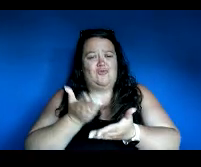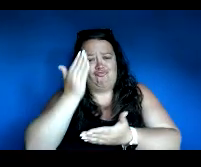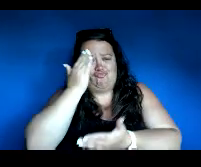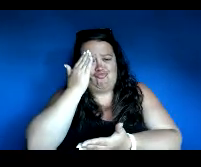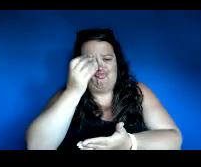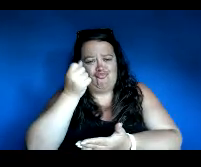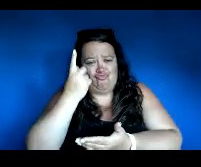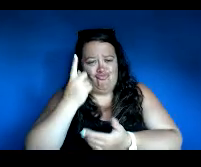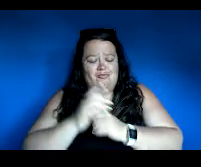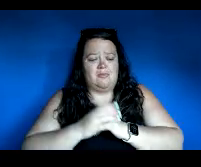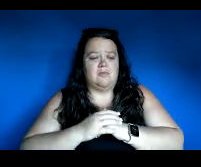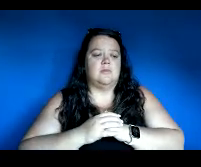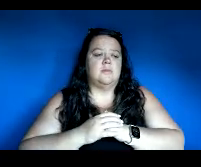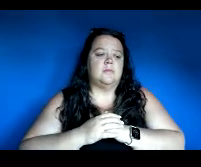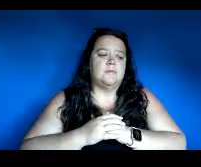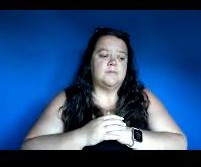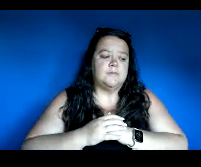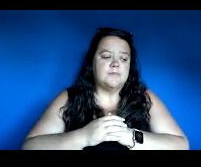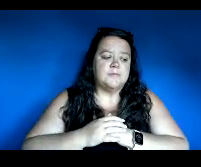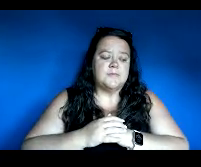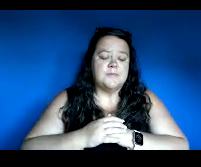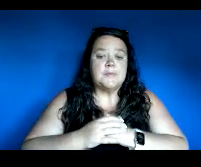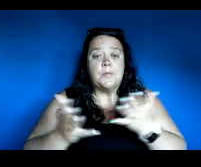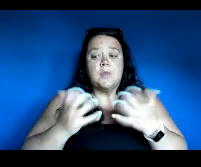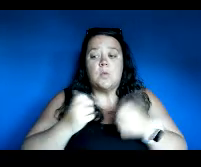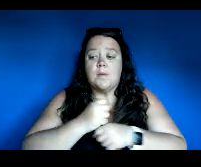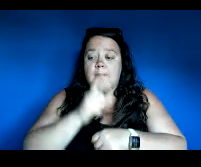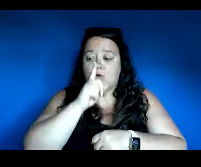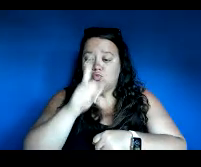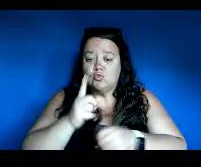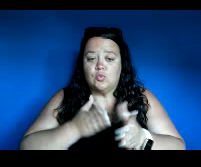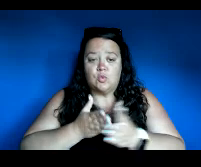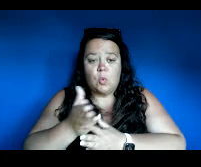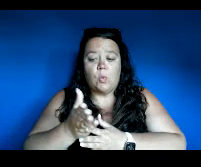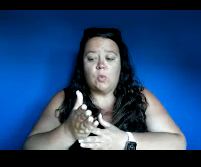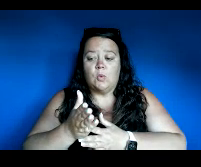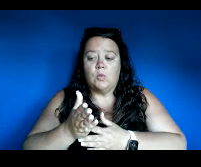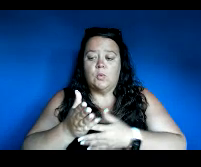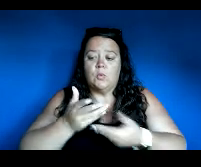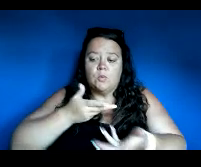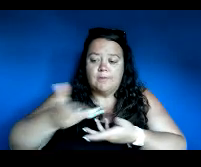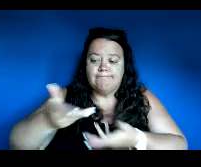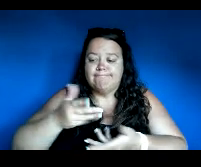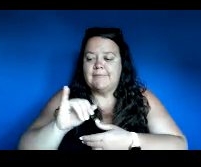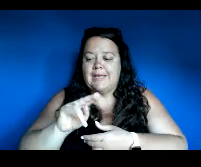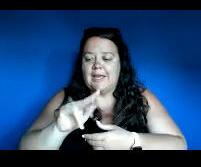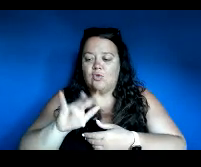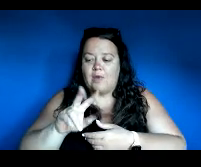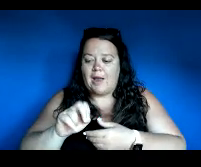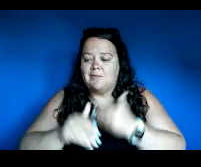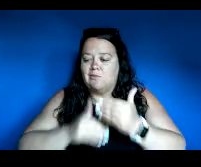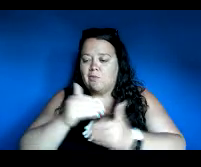But we want to make sure that we we're going through the interactive process, supporting the students all the way,